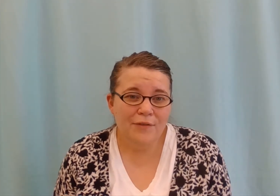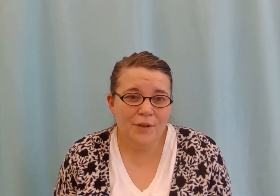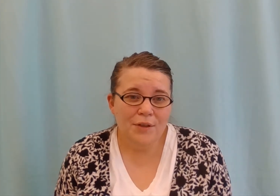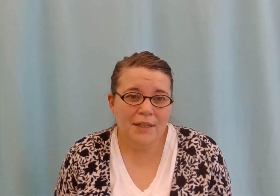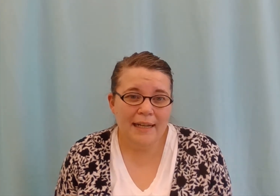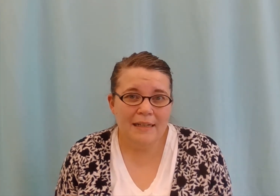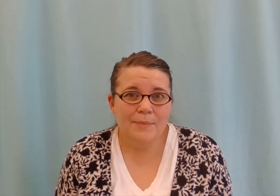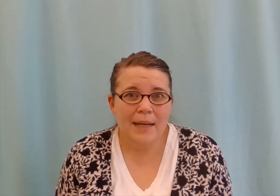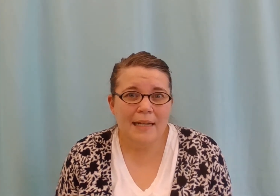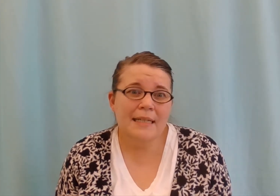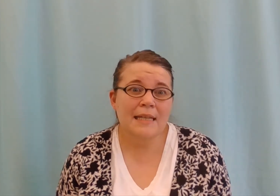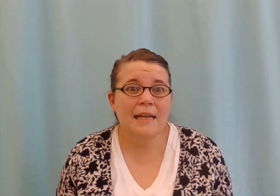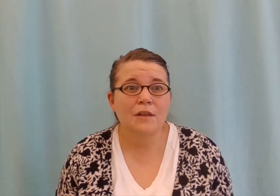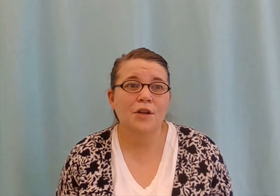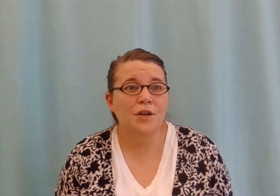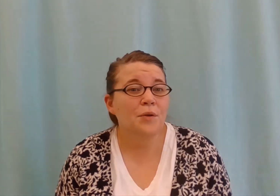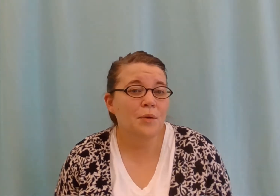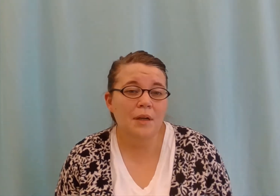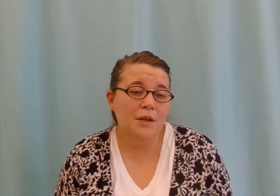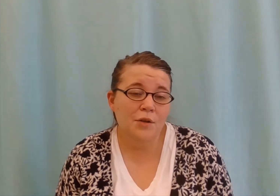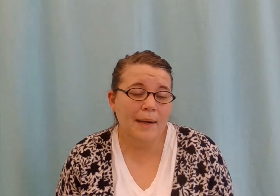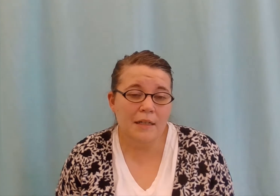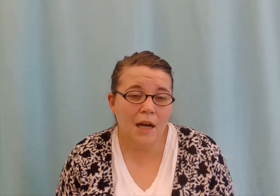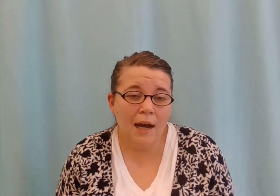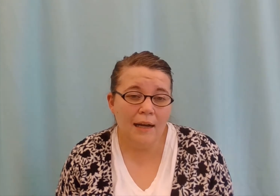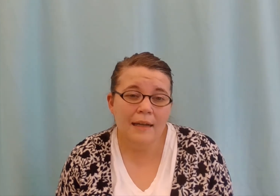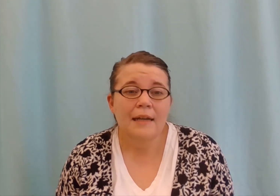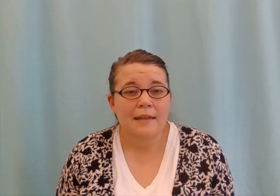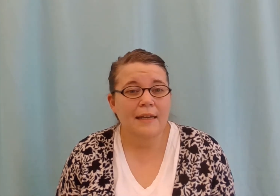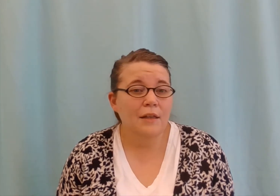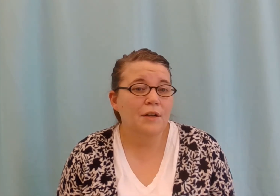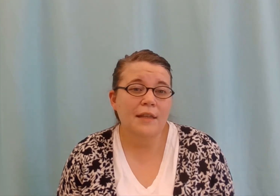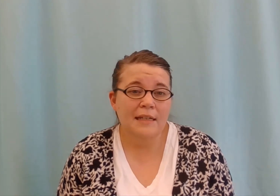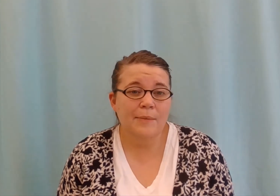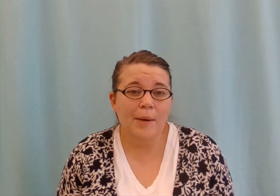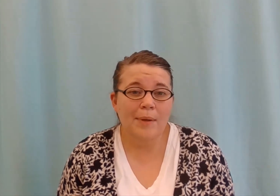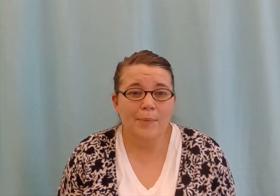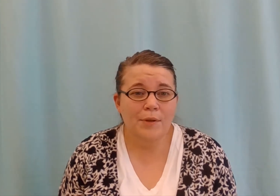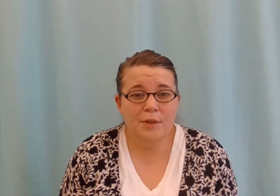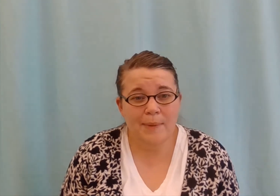for older kids because they learn a new way to talk, they learn things about people who speak